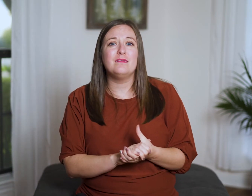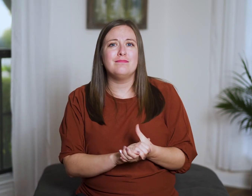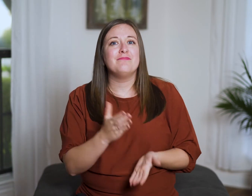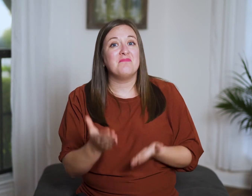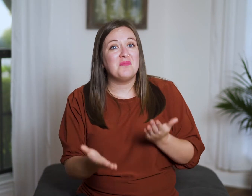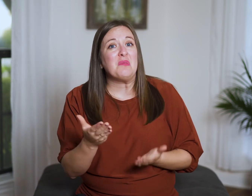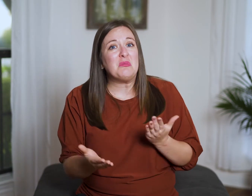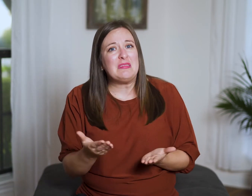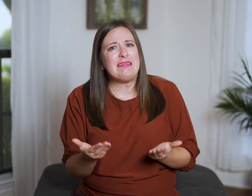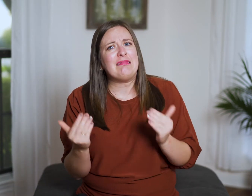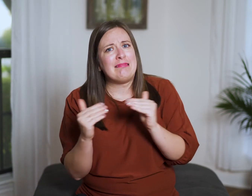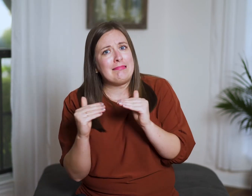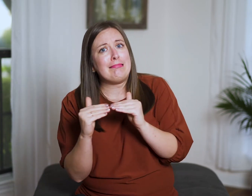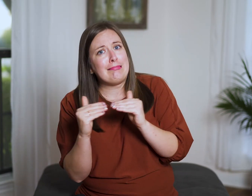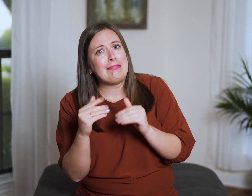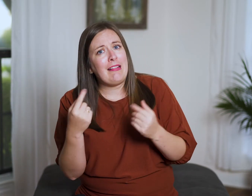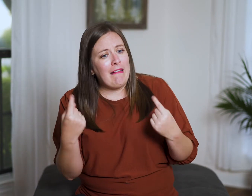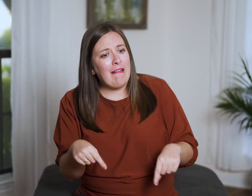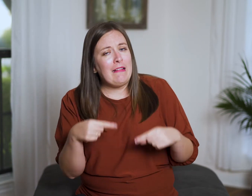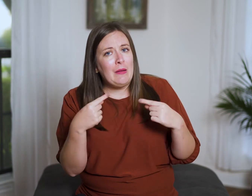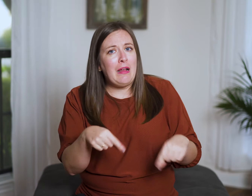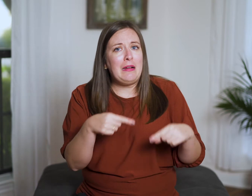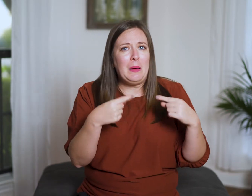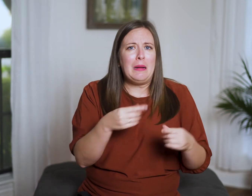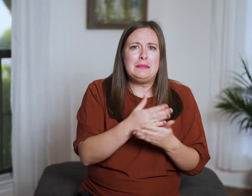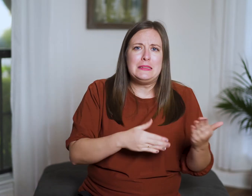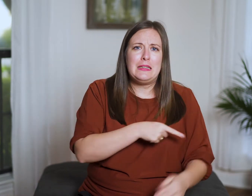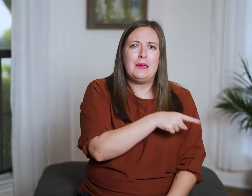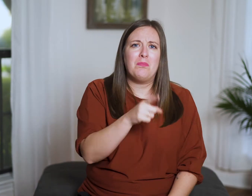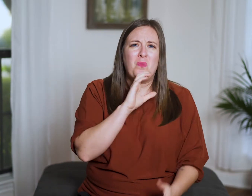so he probably has his fair share—or unfair share of quarrelsome wives.